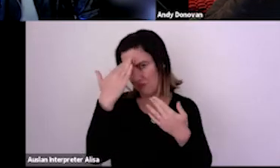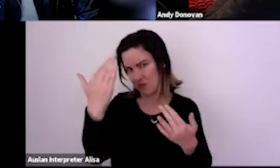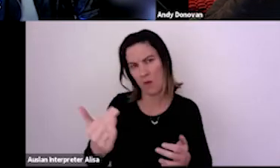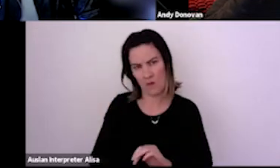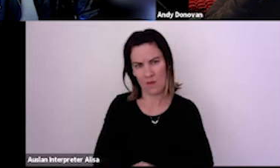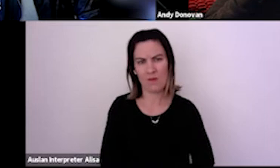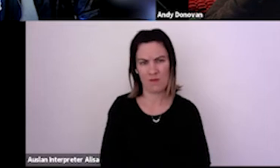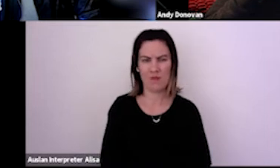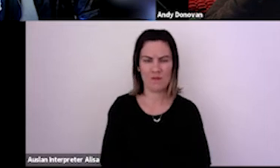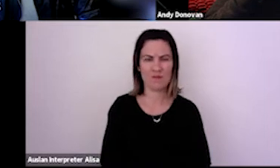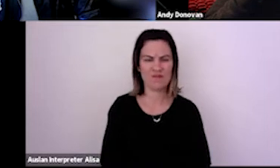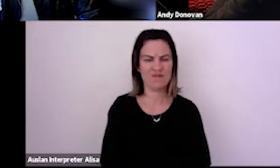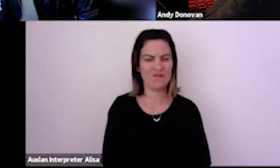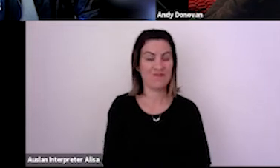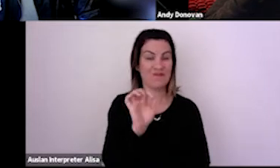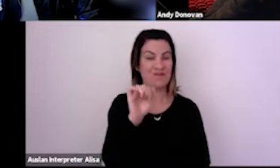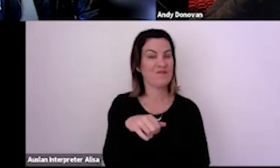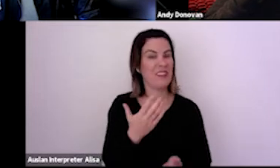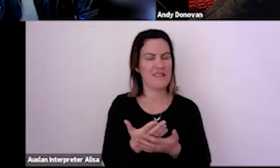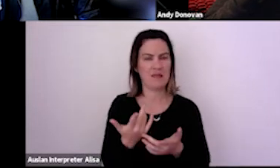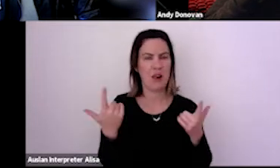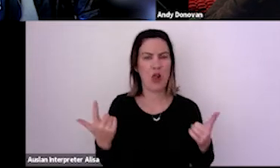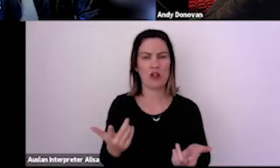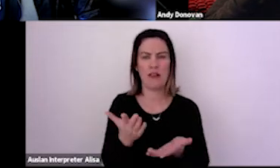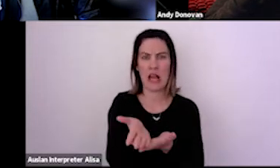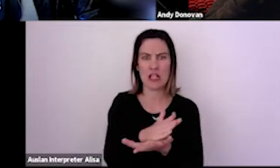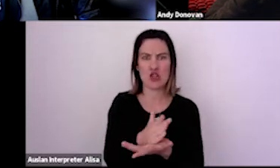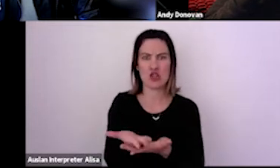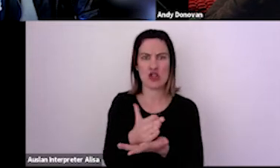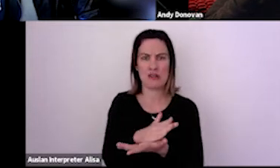So much uncertainty, but I think it is a vote of confidence from